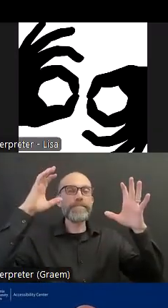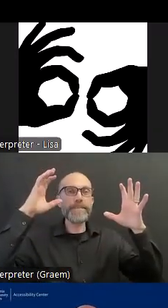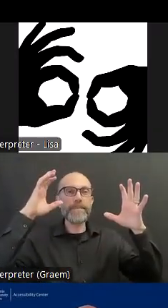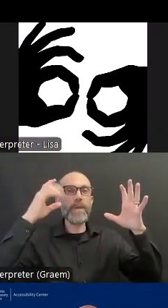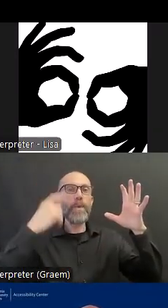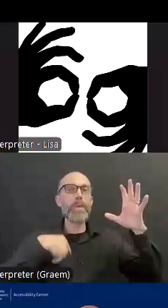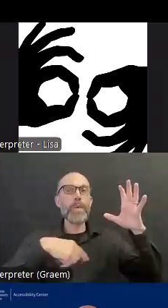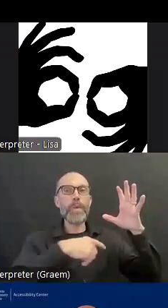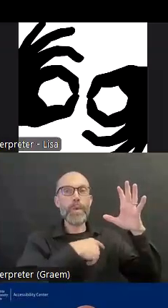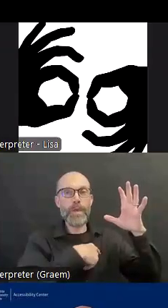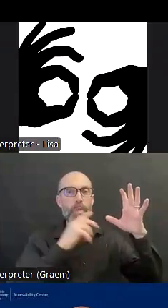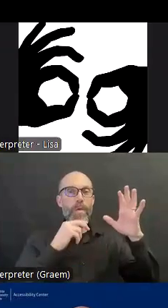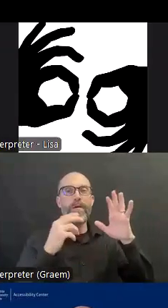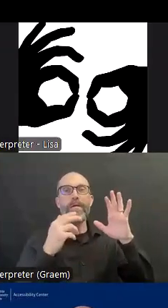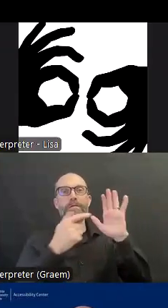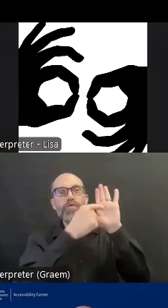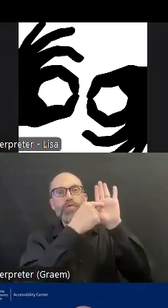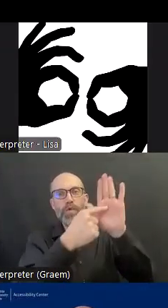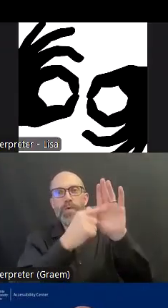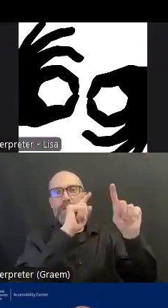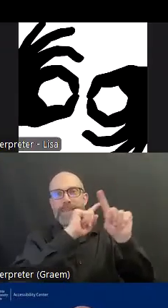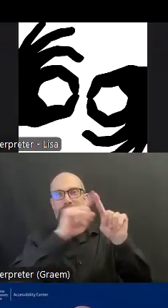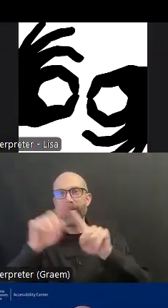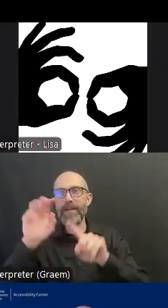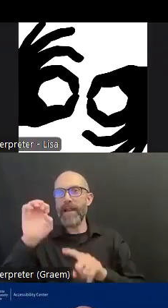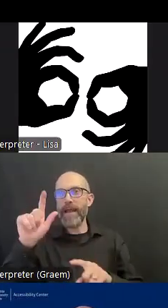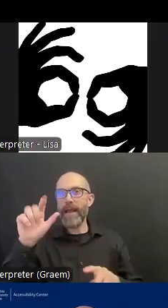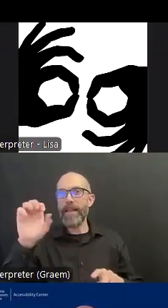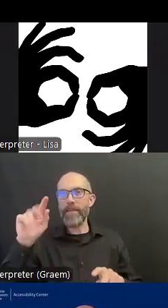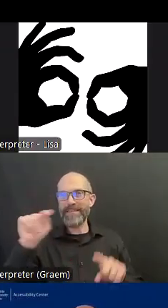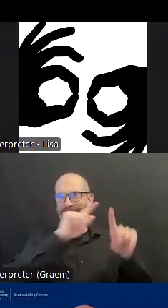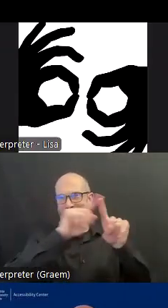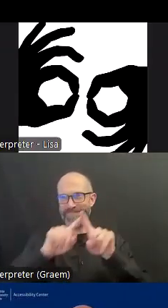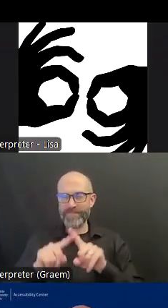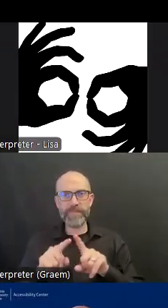highlight different elements. And then talk about how you would evaluate that